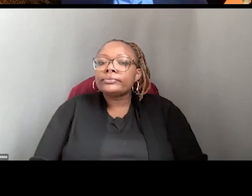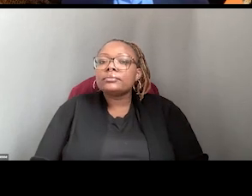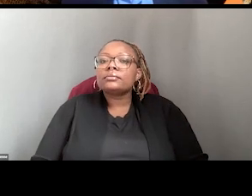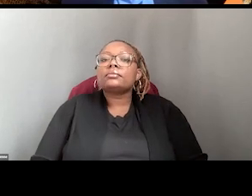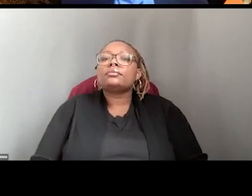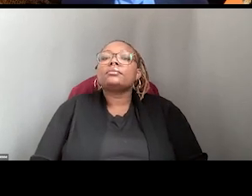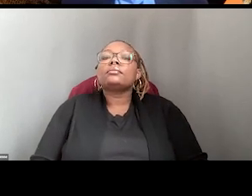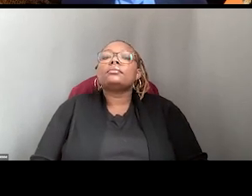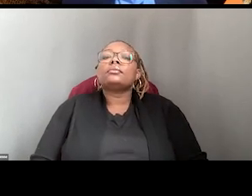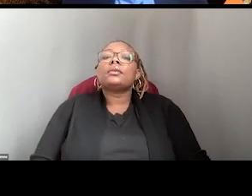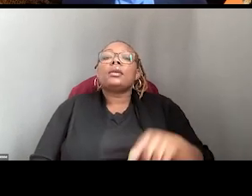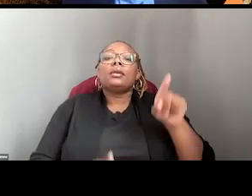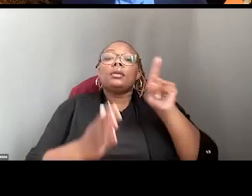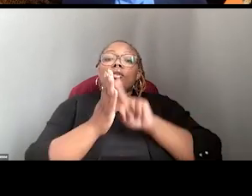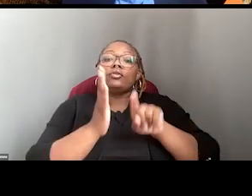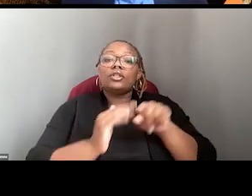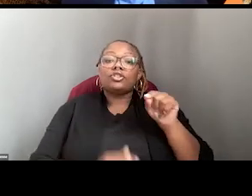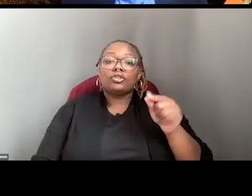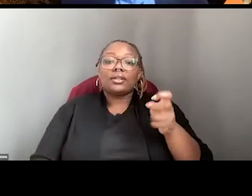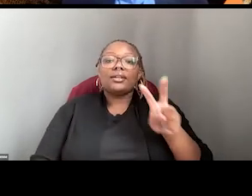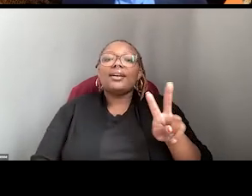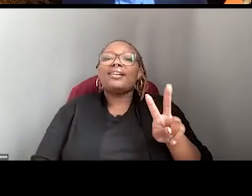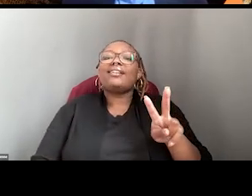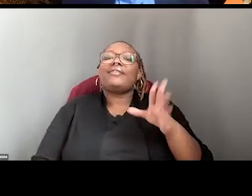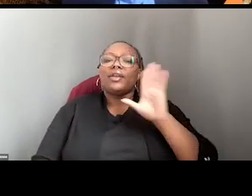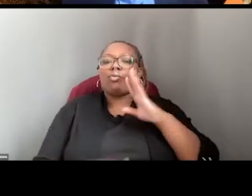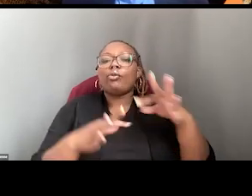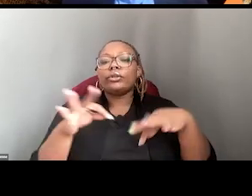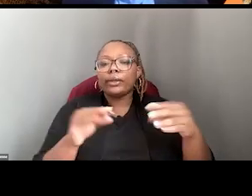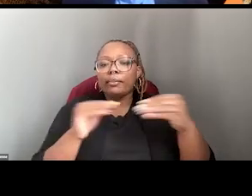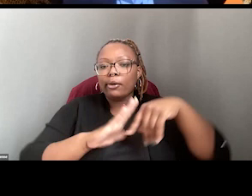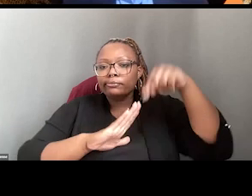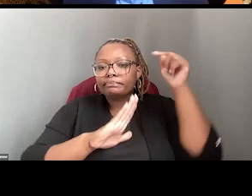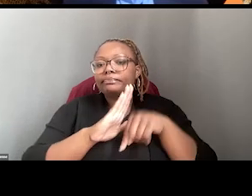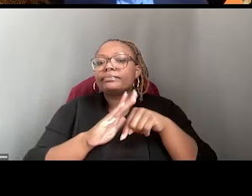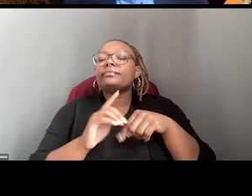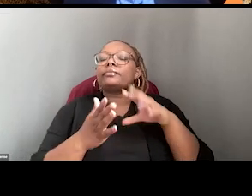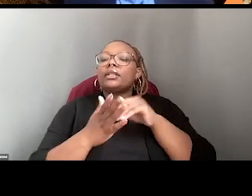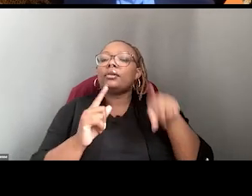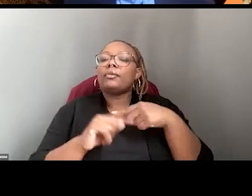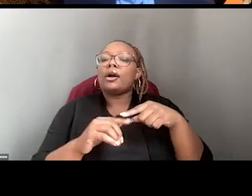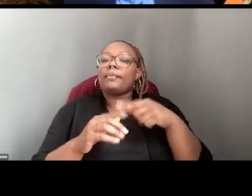about the cancelling appropriations when the financial folks go in and actually try to draw